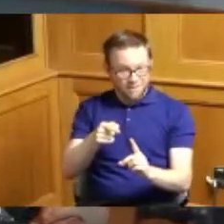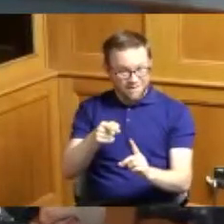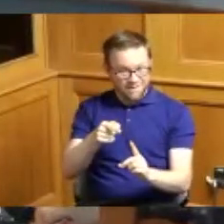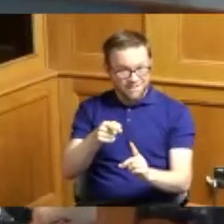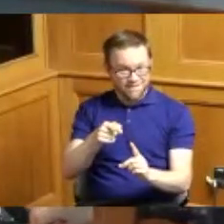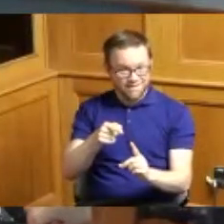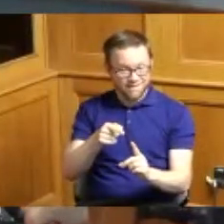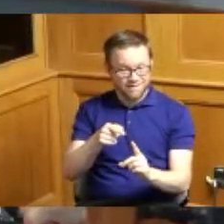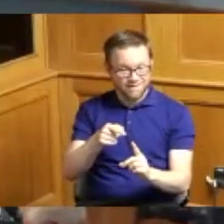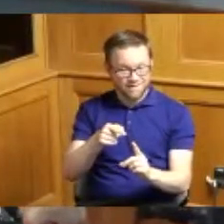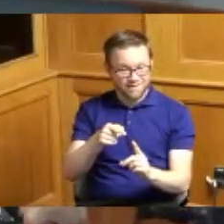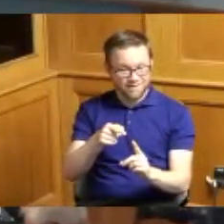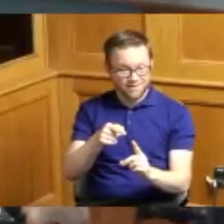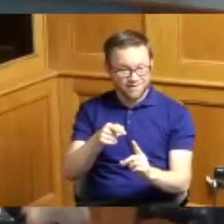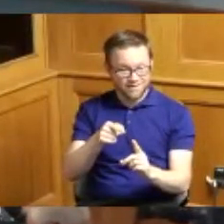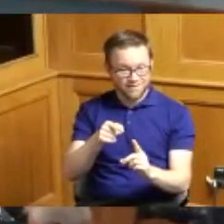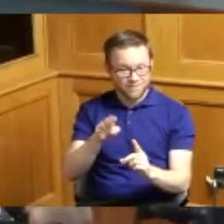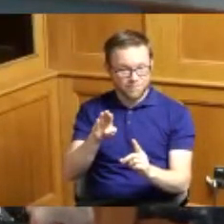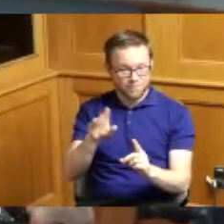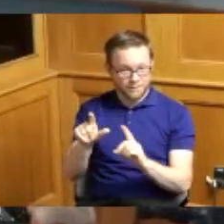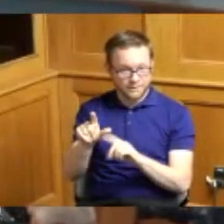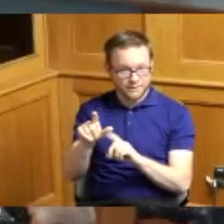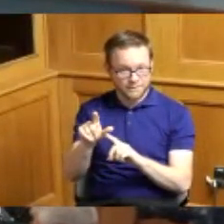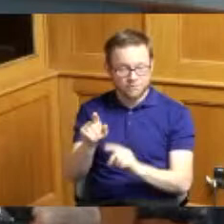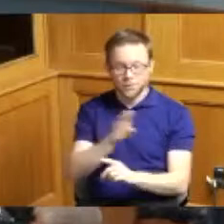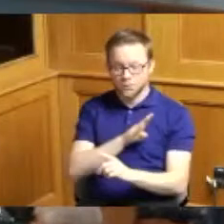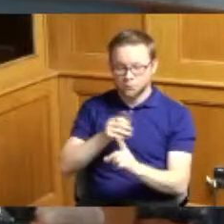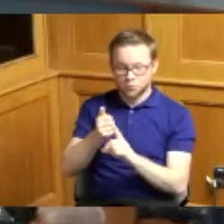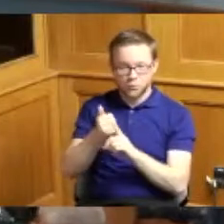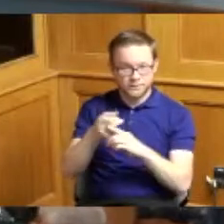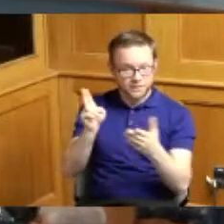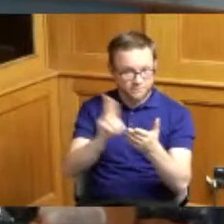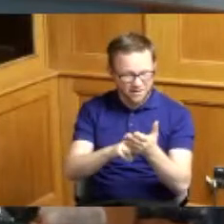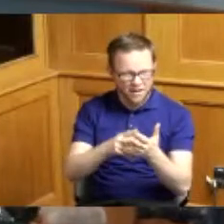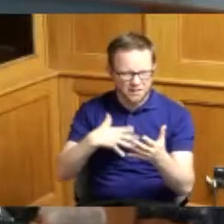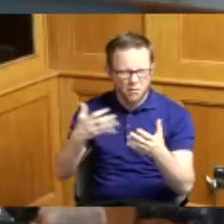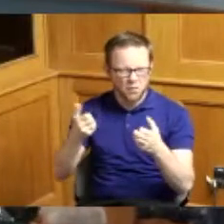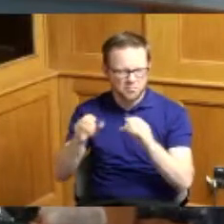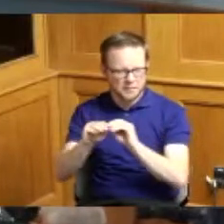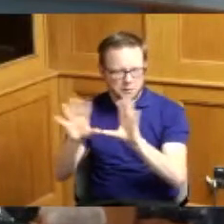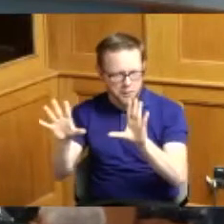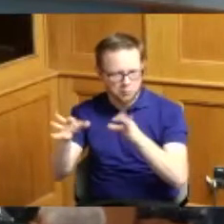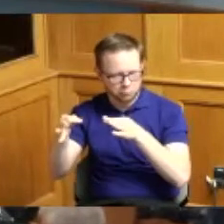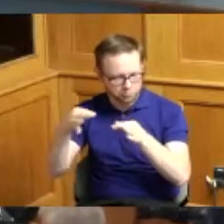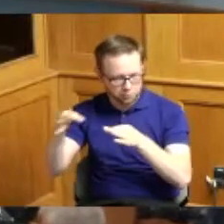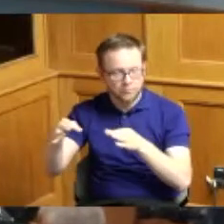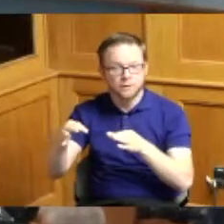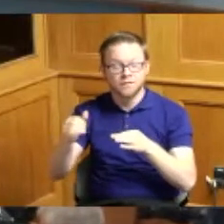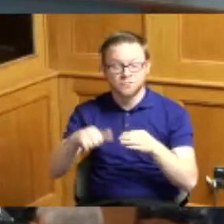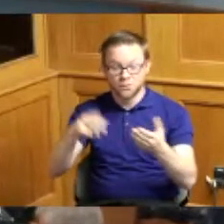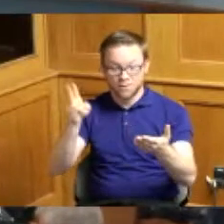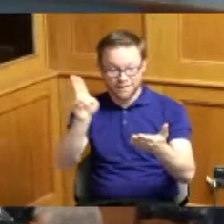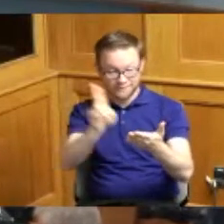uh that again what the board has signed I just want to be clear about this um is for myself to